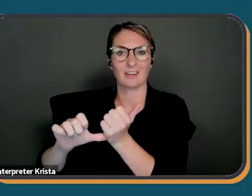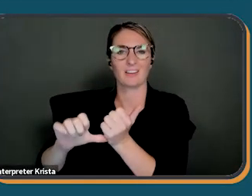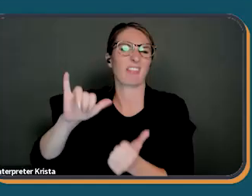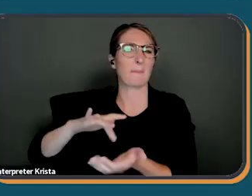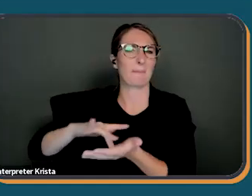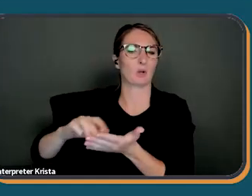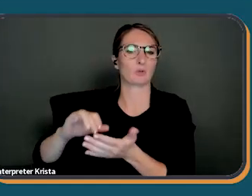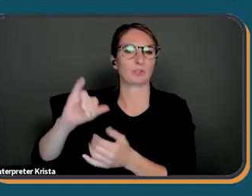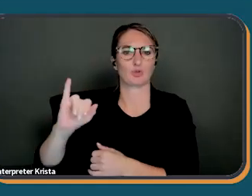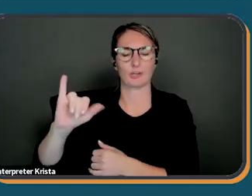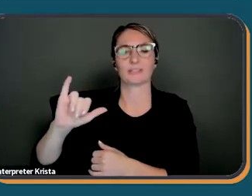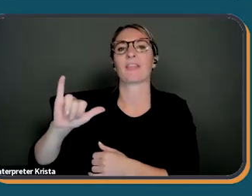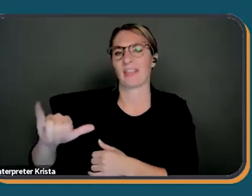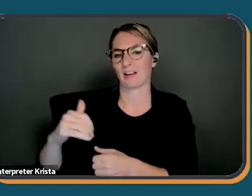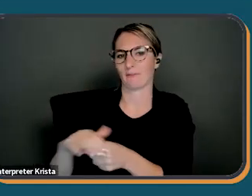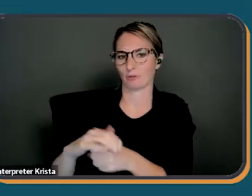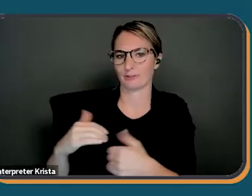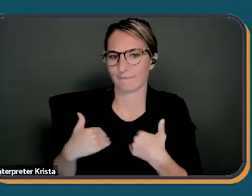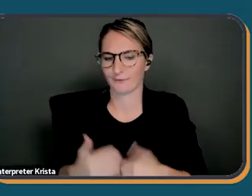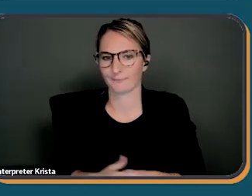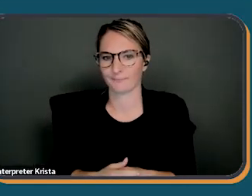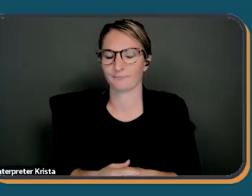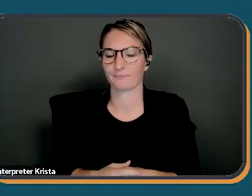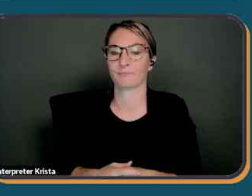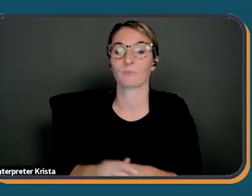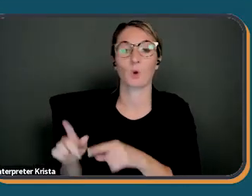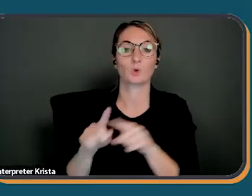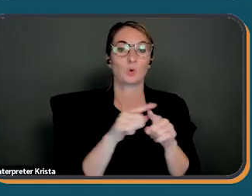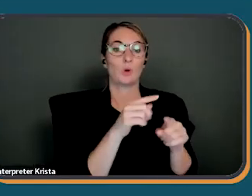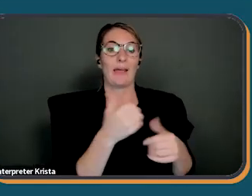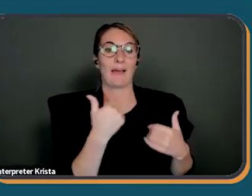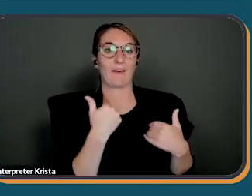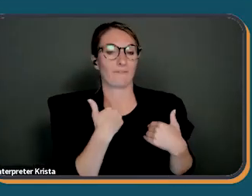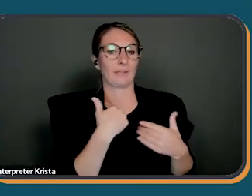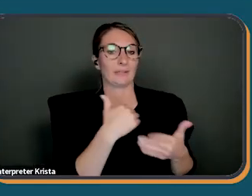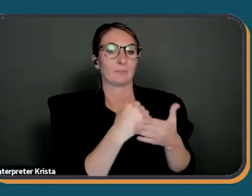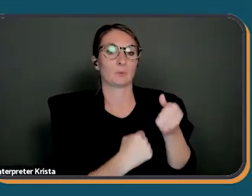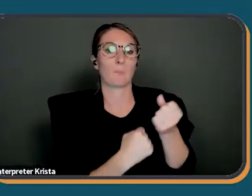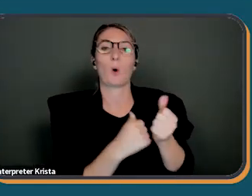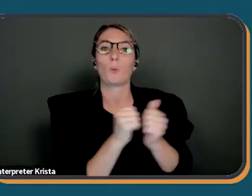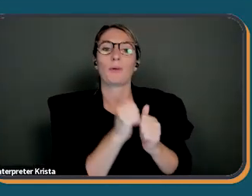and I receive assistance with my daily living tasks,